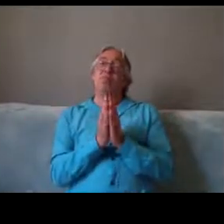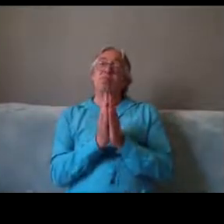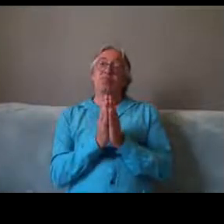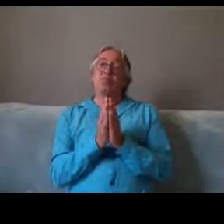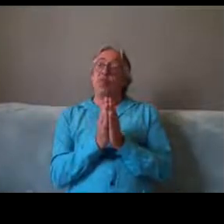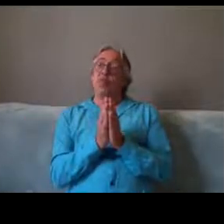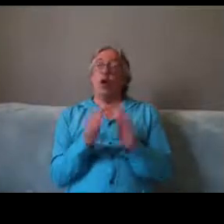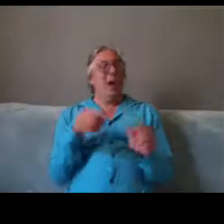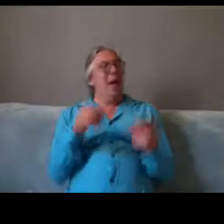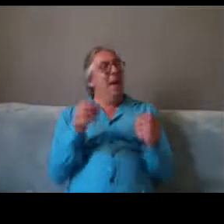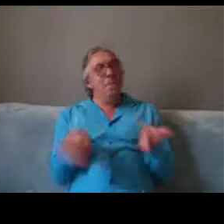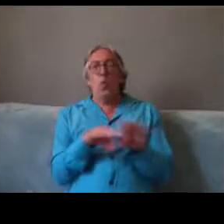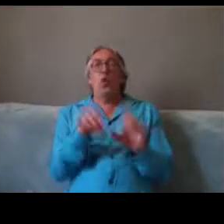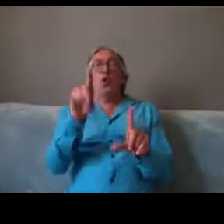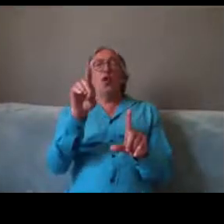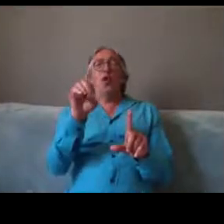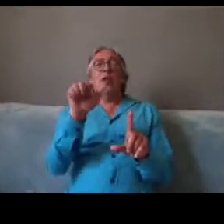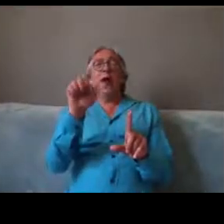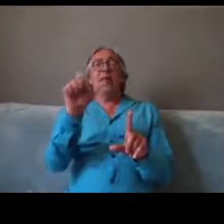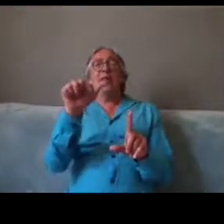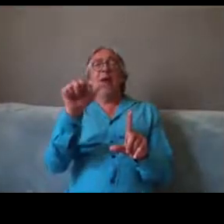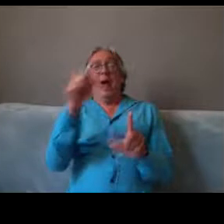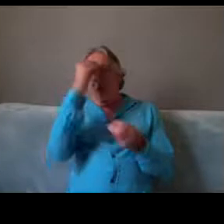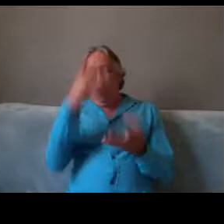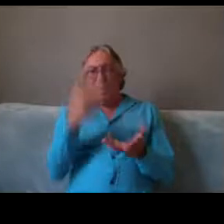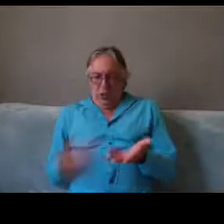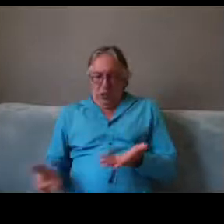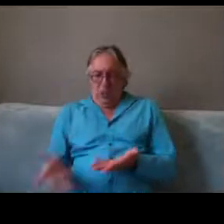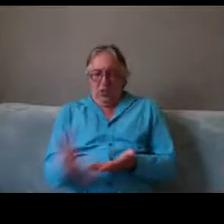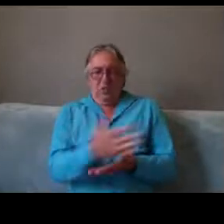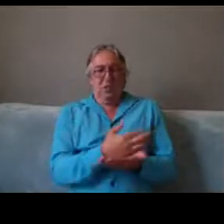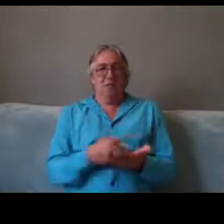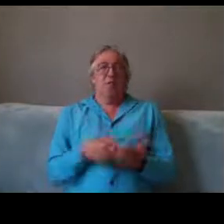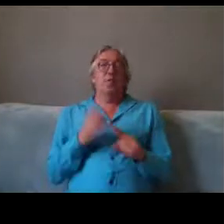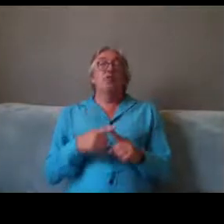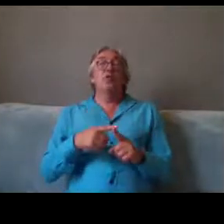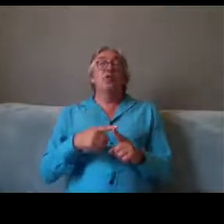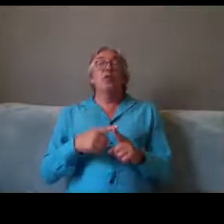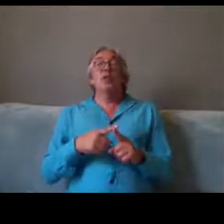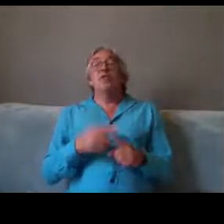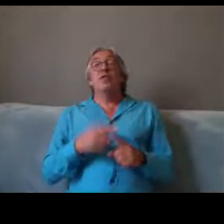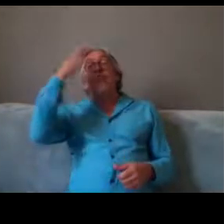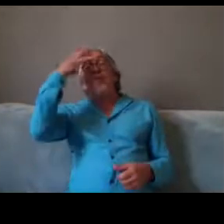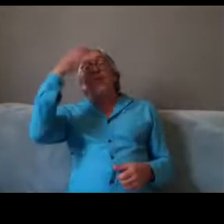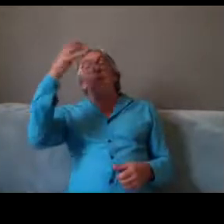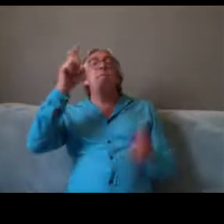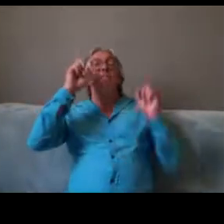Will my learning be accessible? Will I be able to have exams?